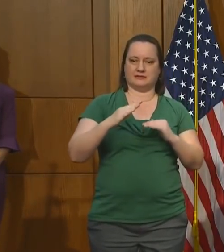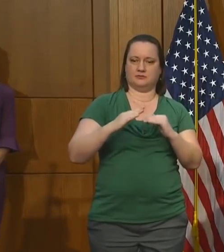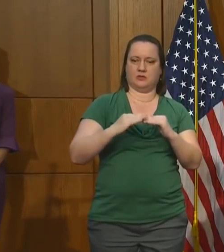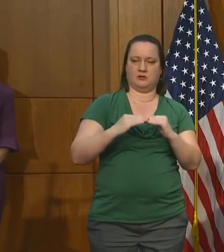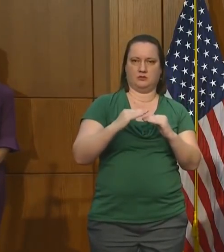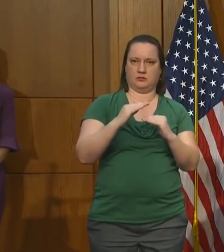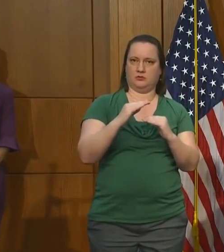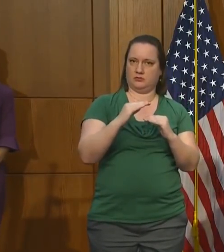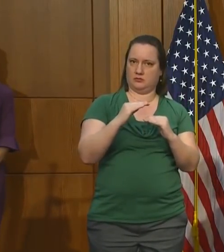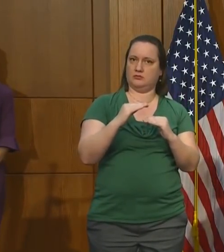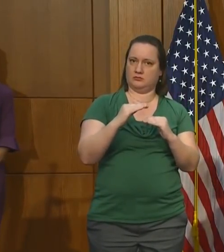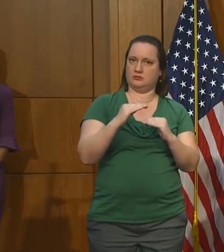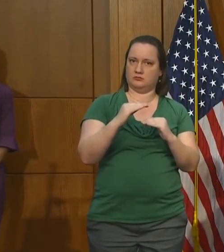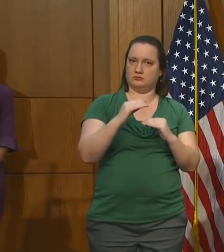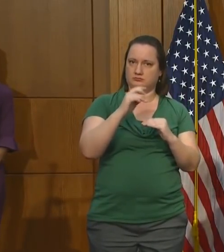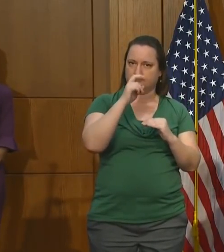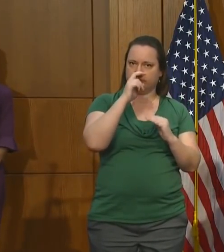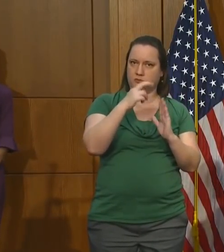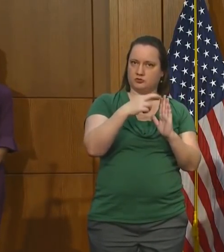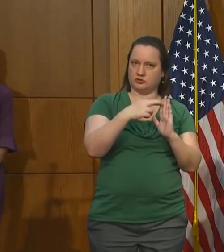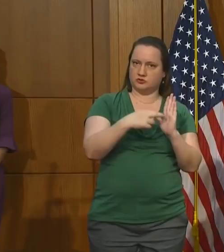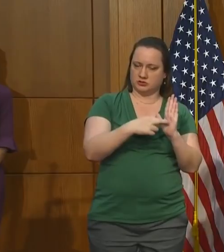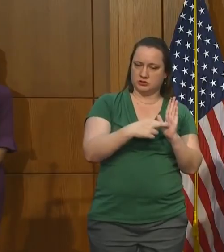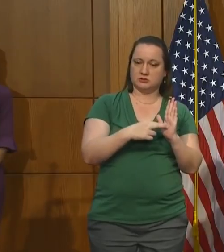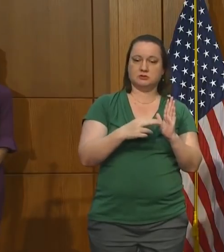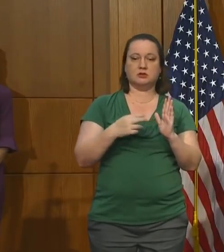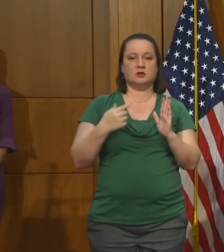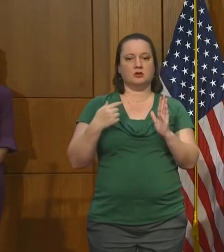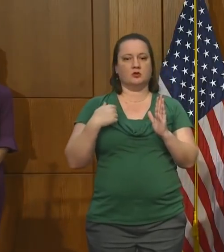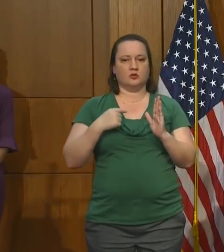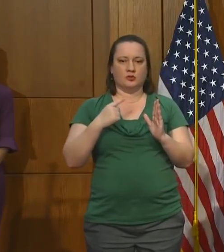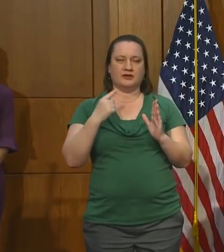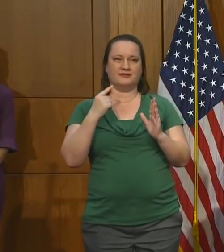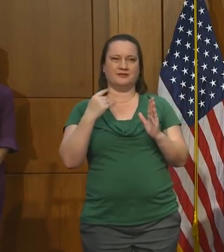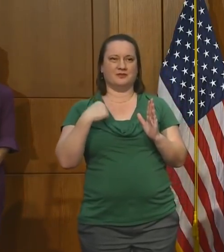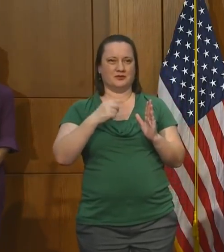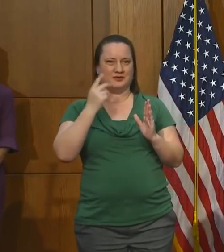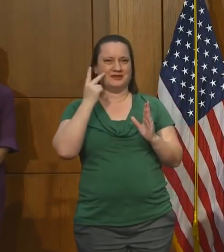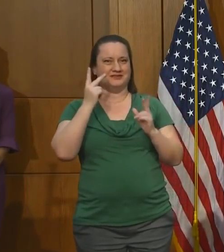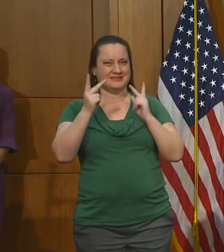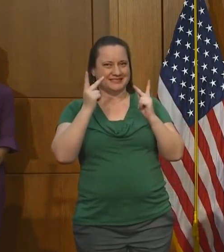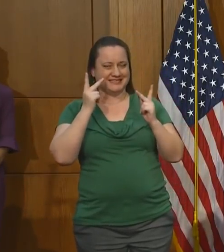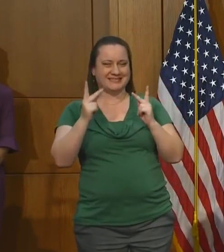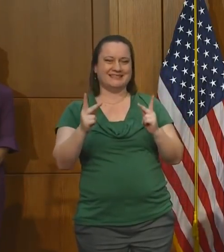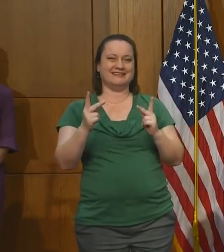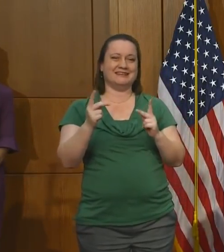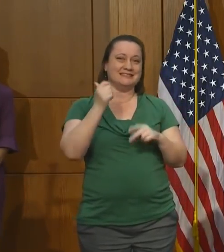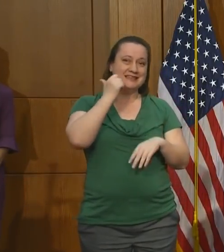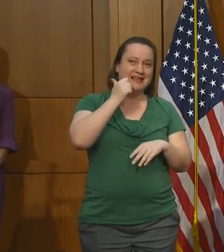THIS FLOOR- ABOUT RESTRICTIONS AS WE MOVE INTO. A PHASE ONE-